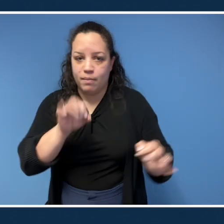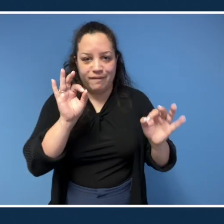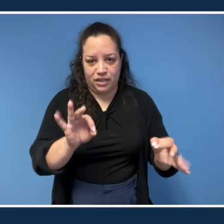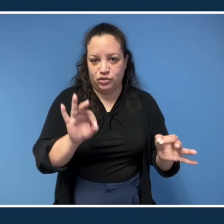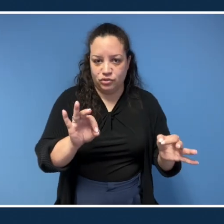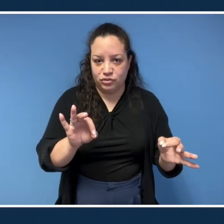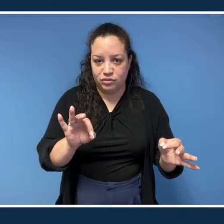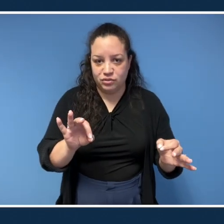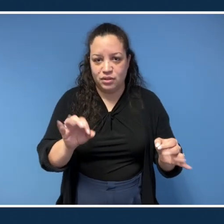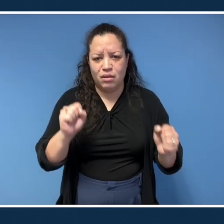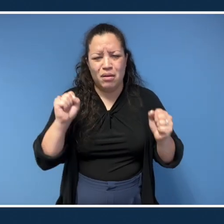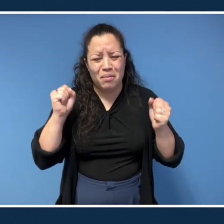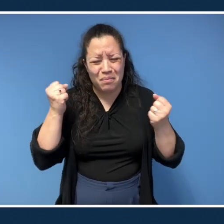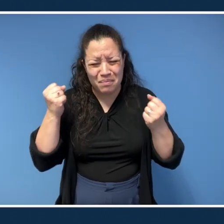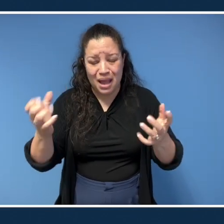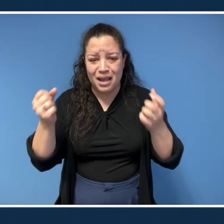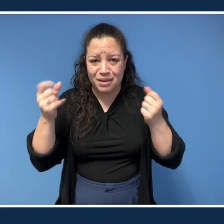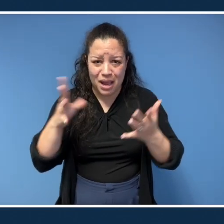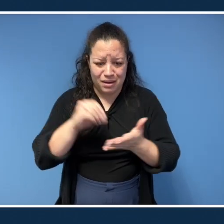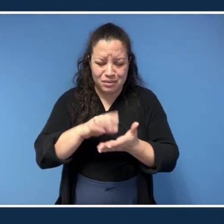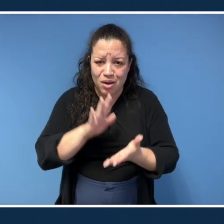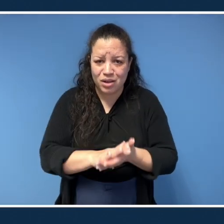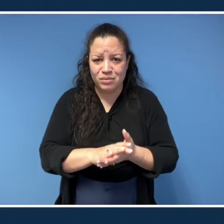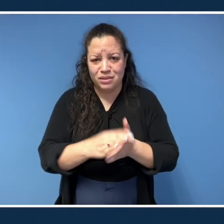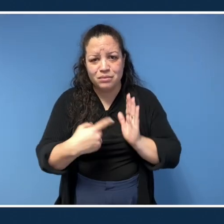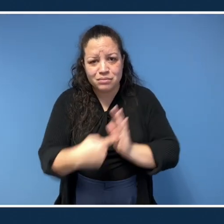There's been a lot of great documents that are out there on the African Nova